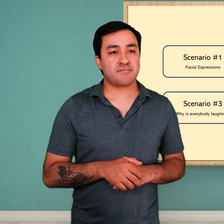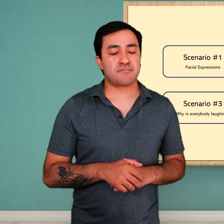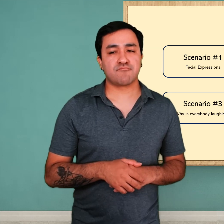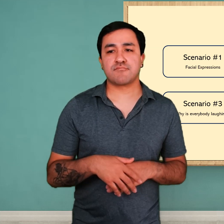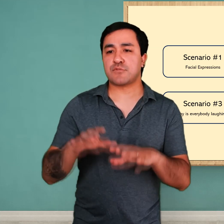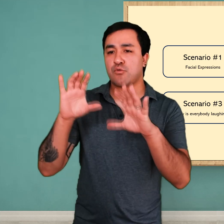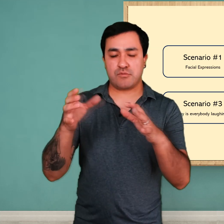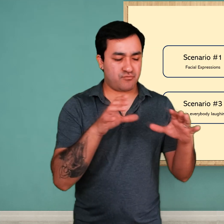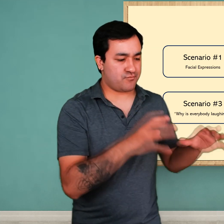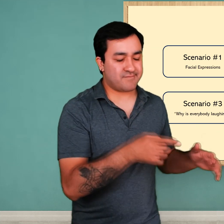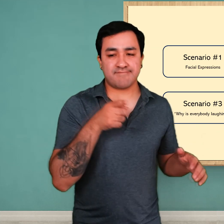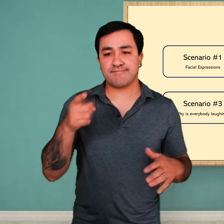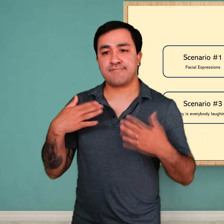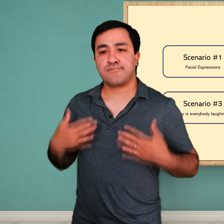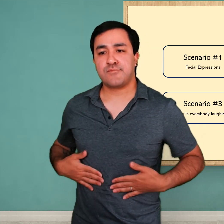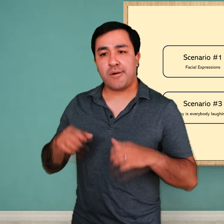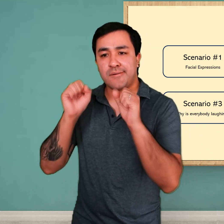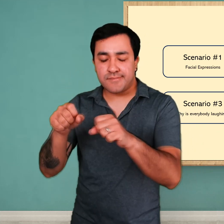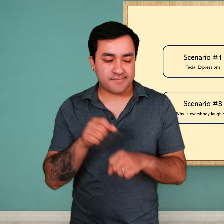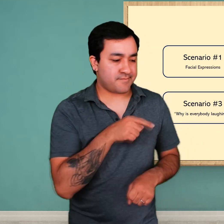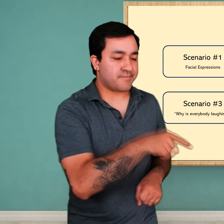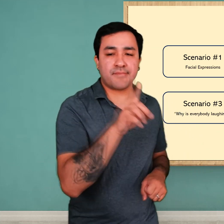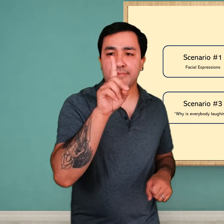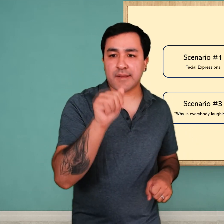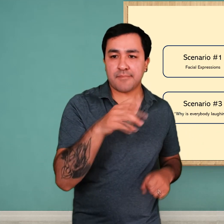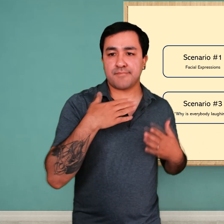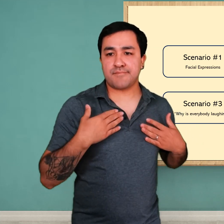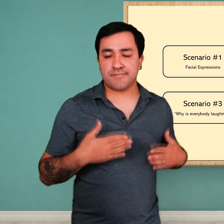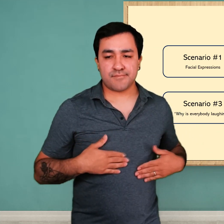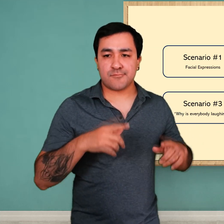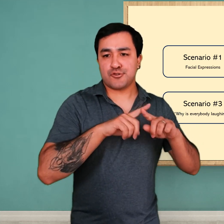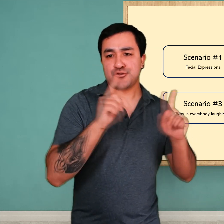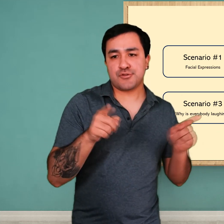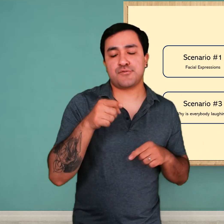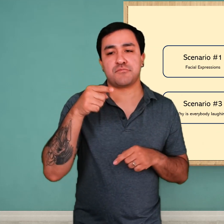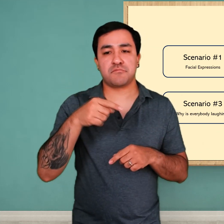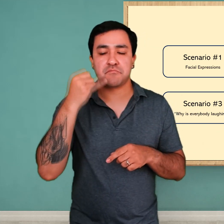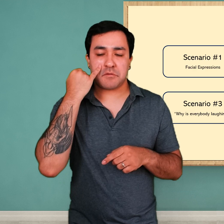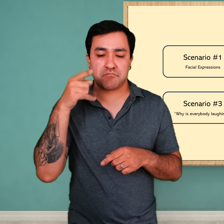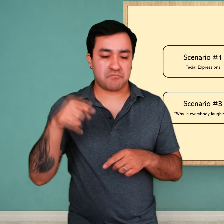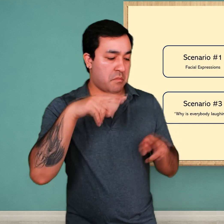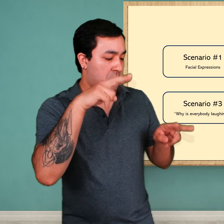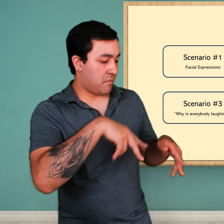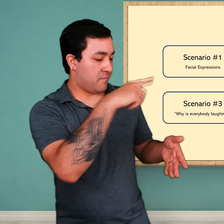Ableism is used when we discuss discrimination of Disabled people. When we want to specifically